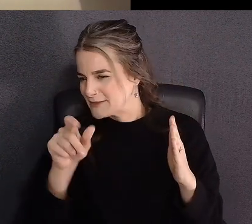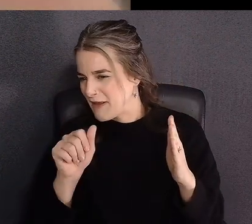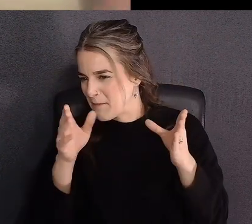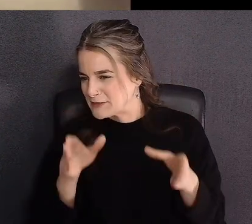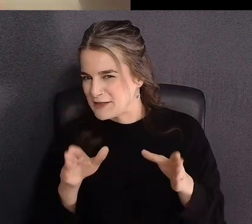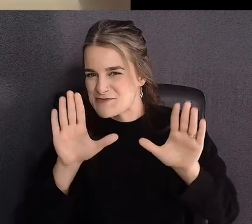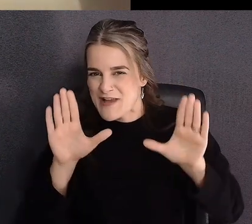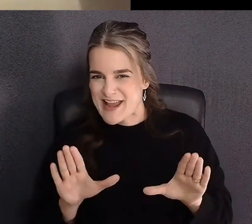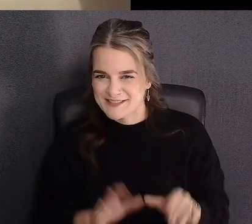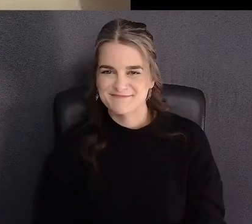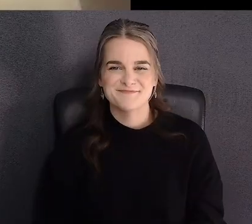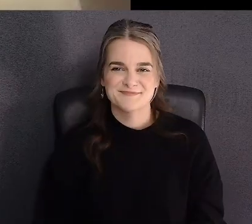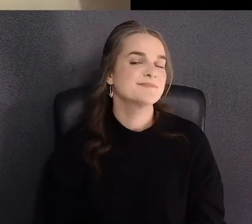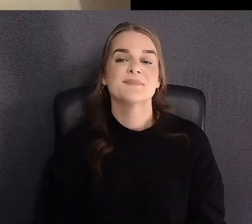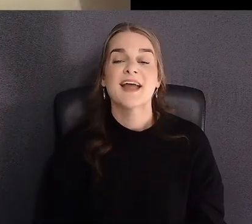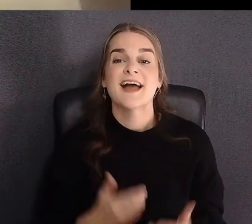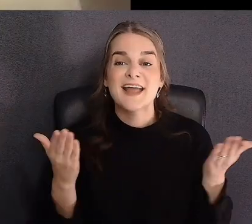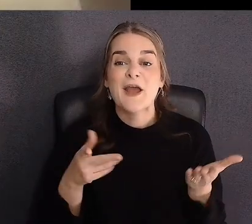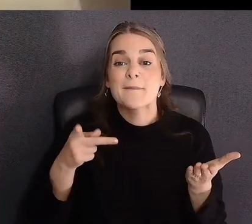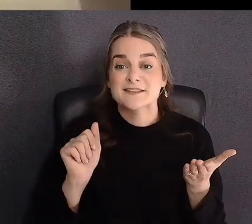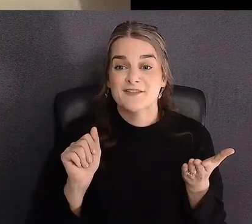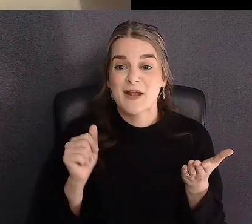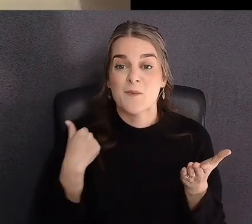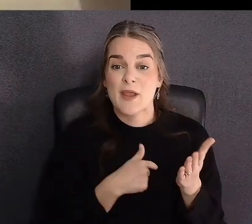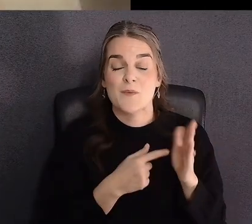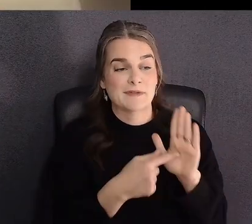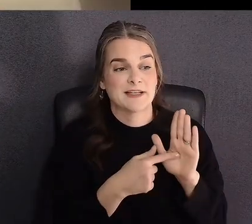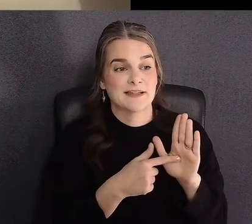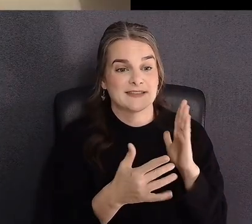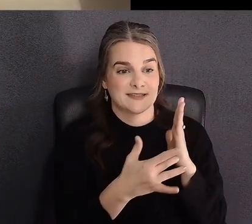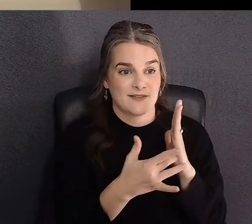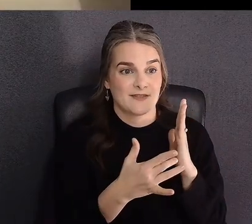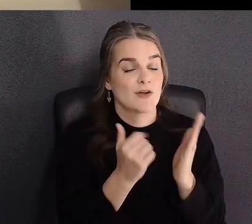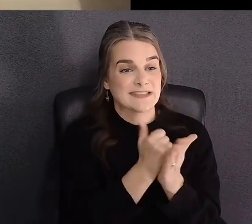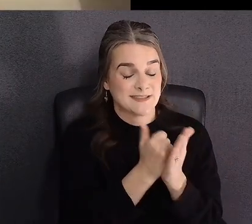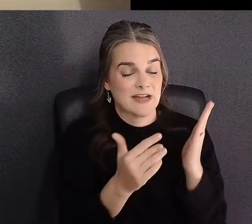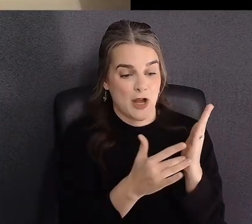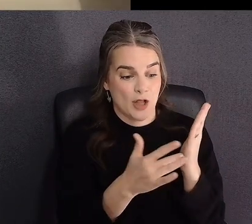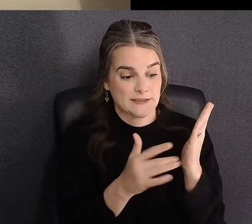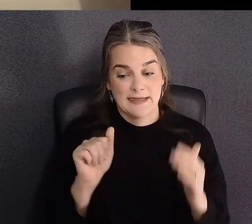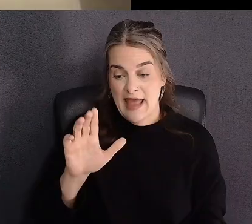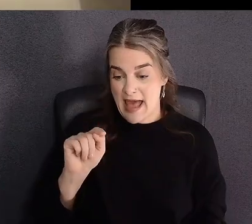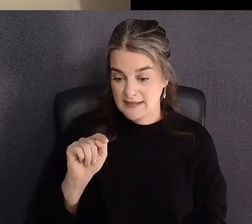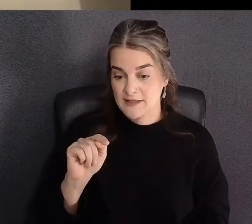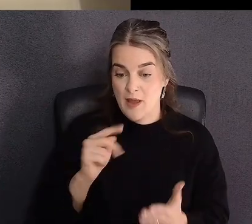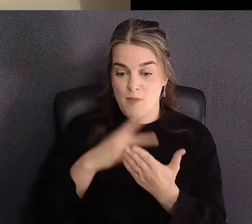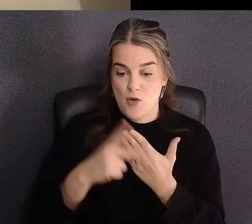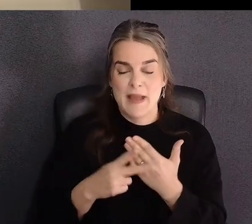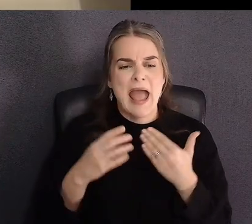So in Pennsylvania, we represent the Assistive Technology Act Program. We do have some accessible adaptive art